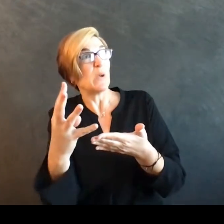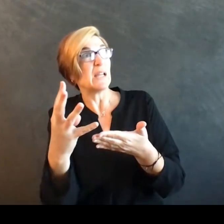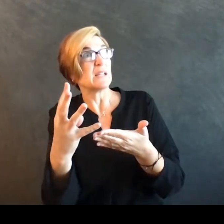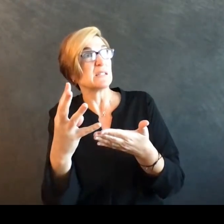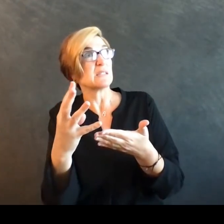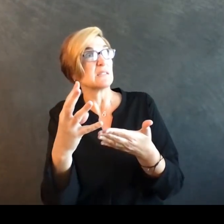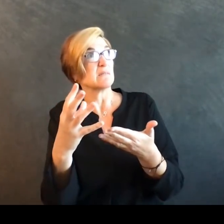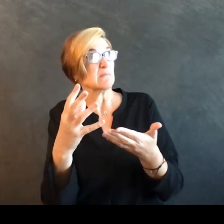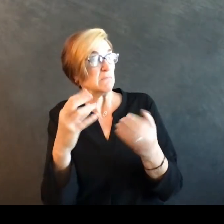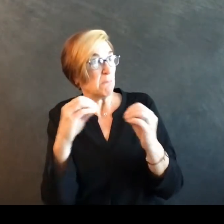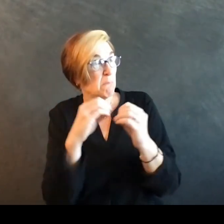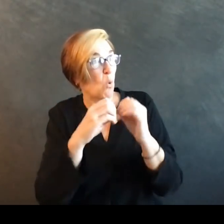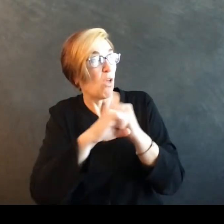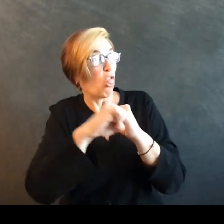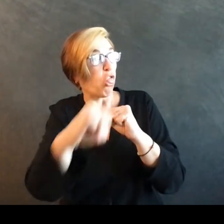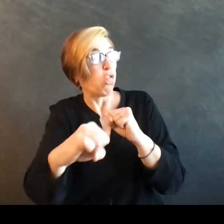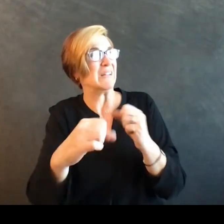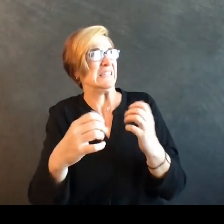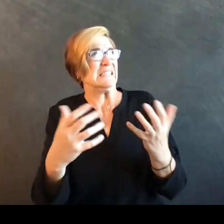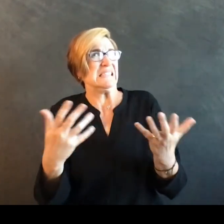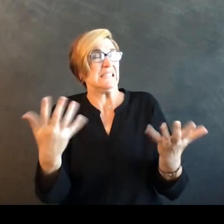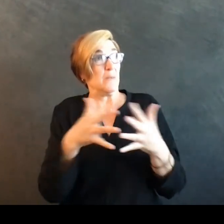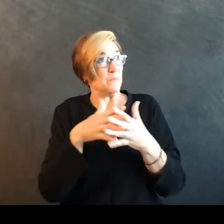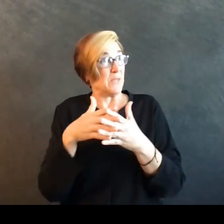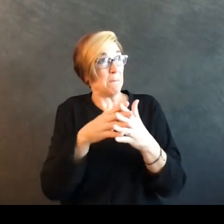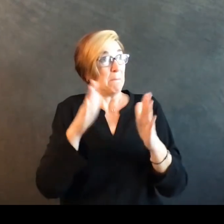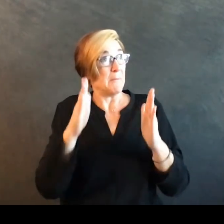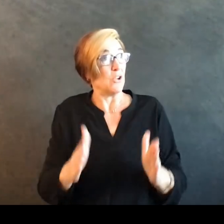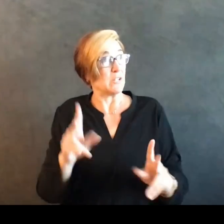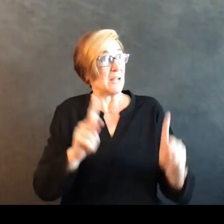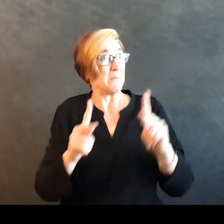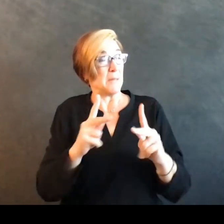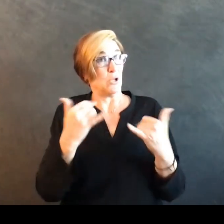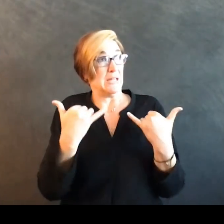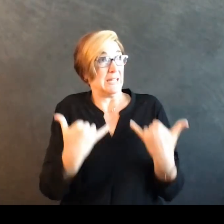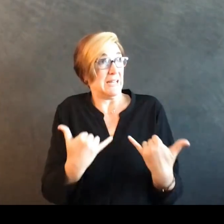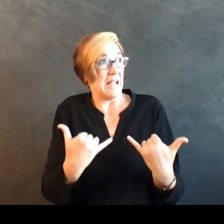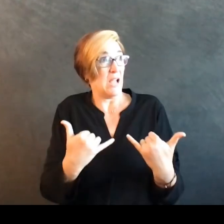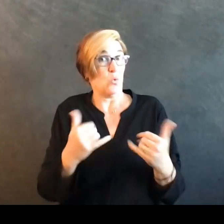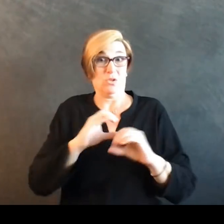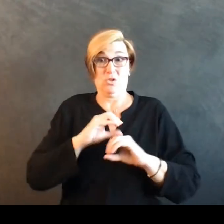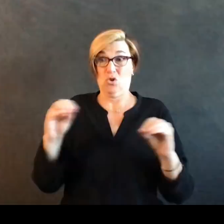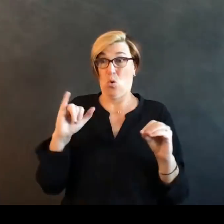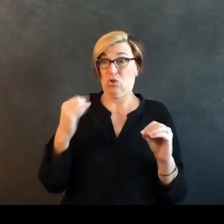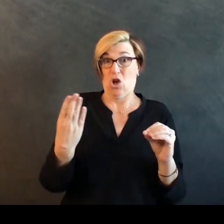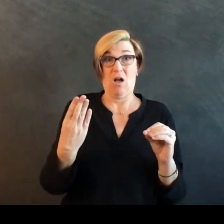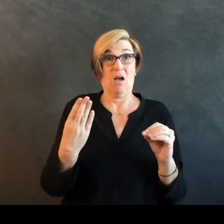give to Americans as they stay out of work for all these extra weeks and what